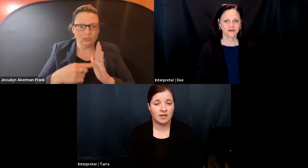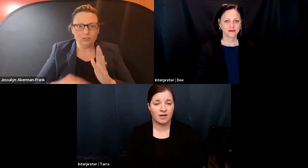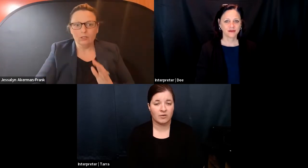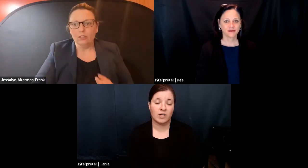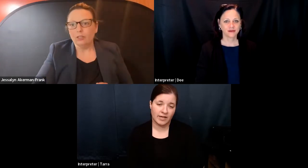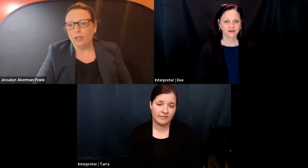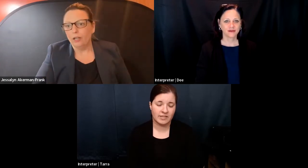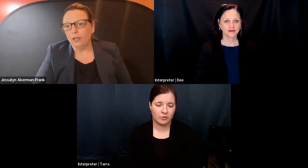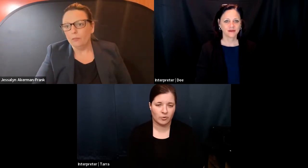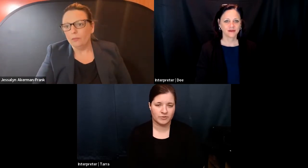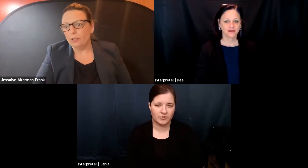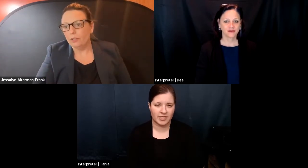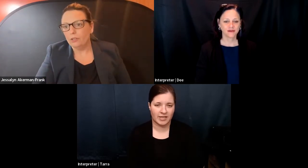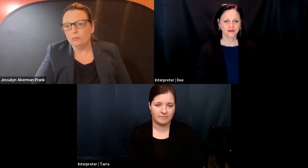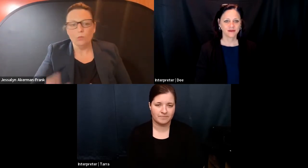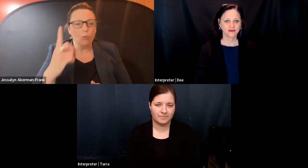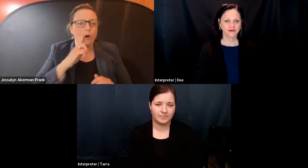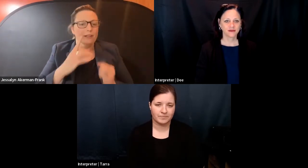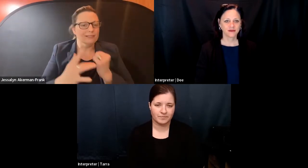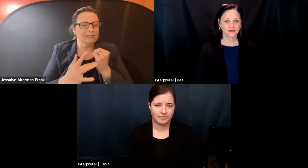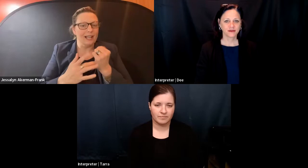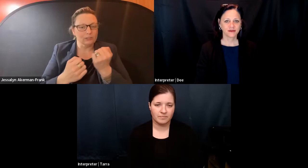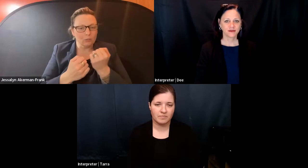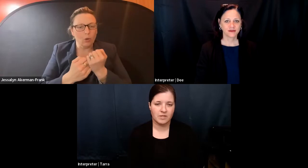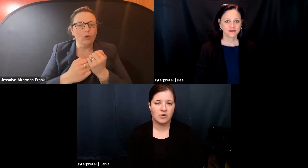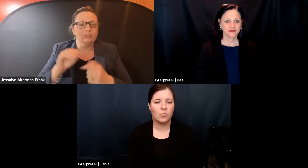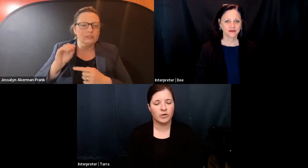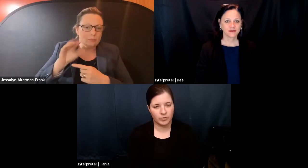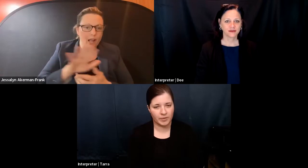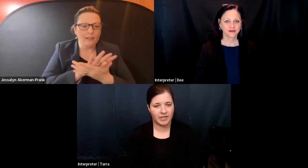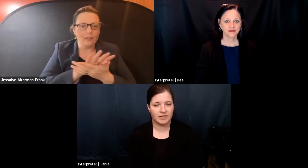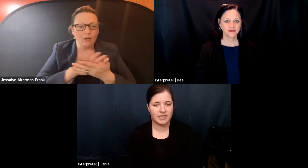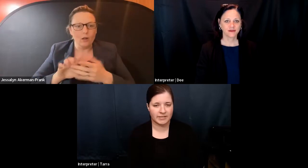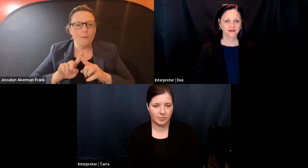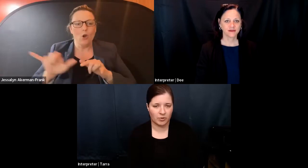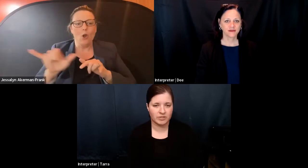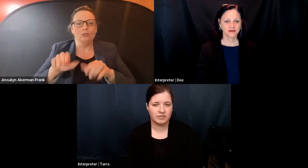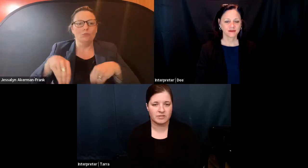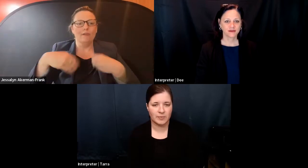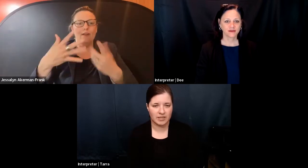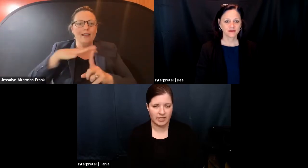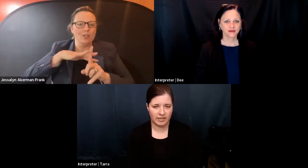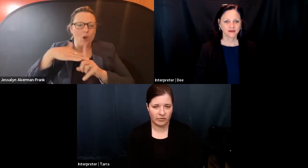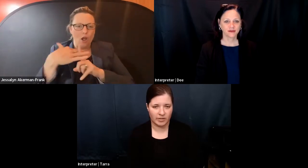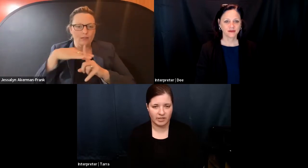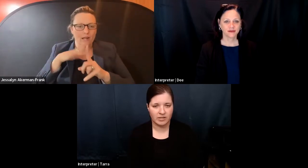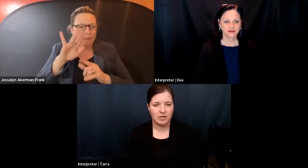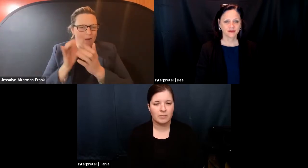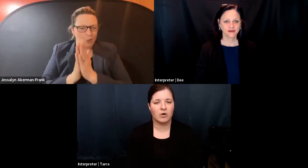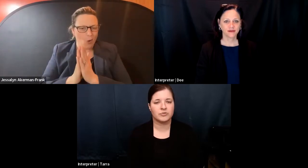I am the director of community and civic engagement with the Commission for the Deaf, DeafBlind and Hard of Hearing.